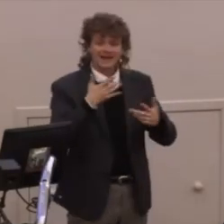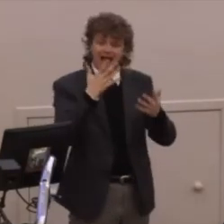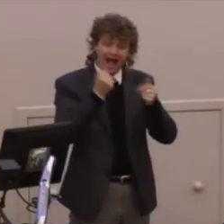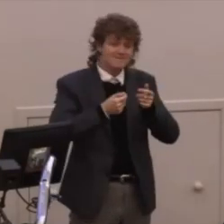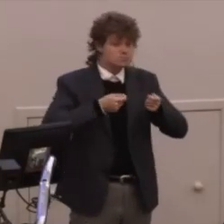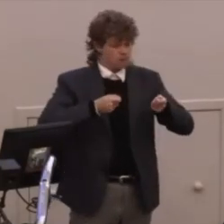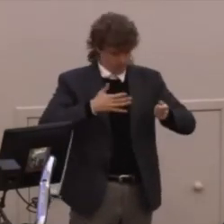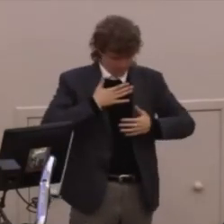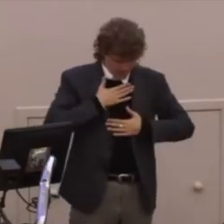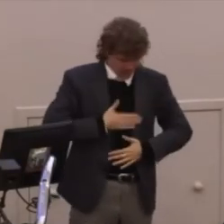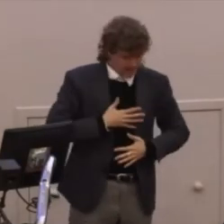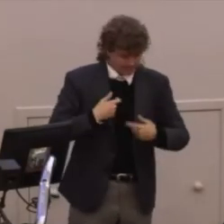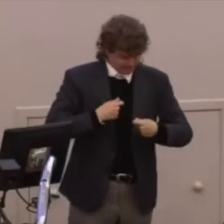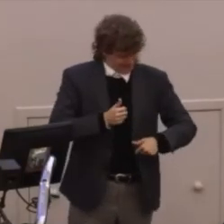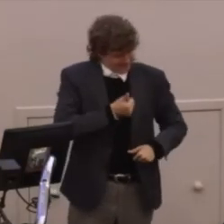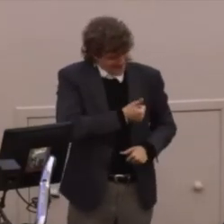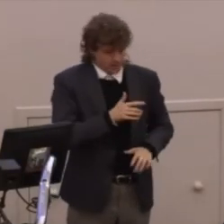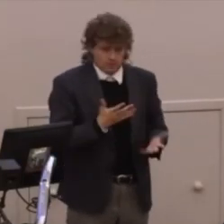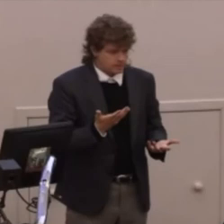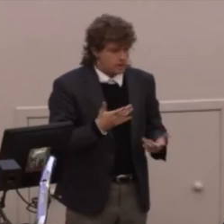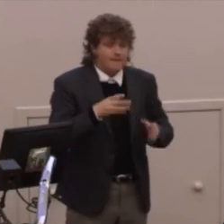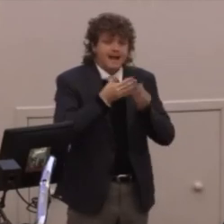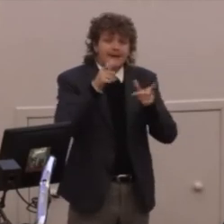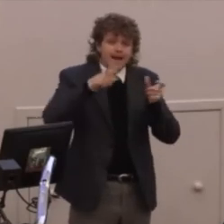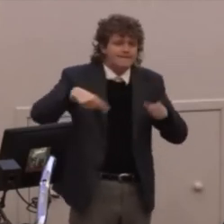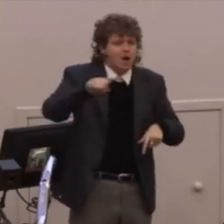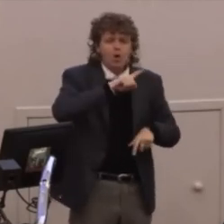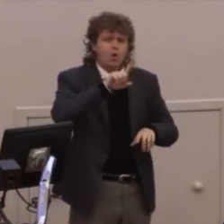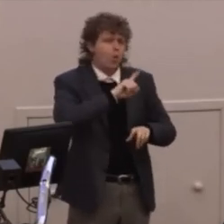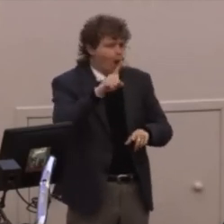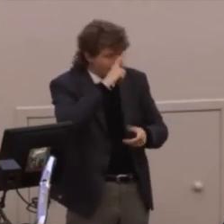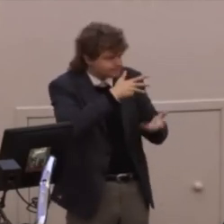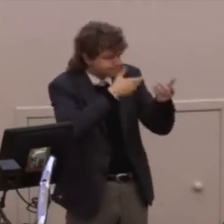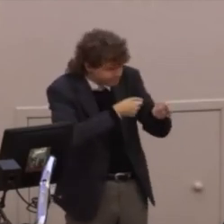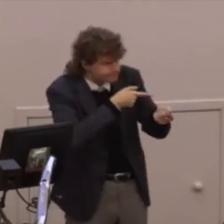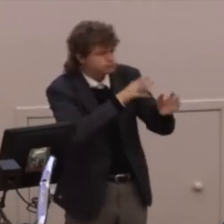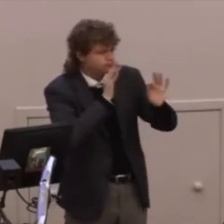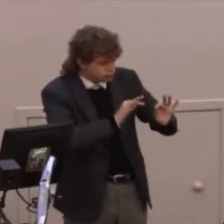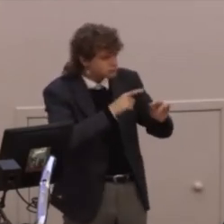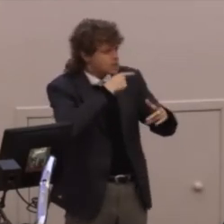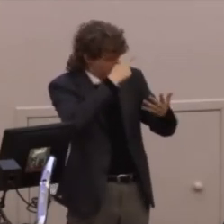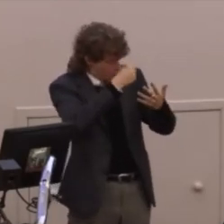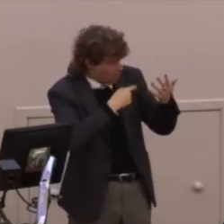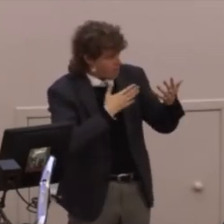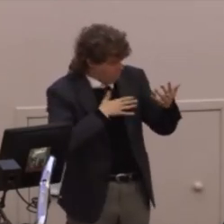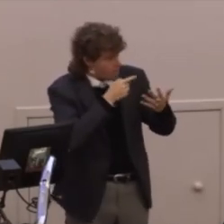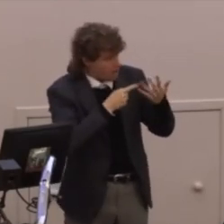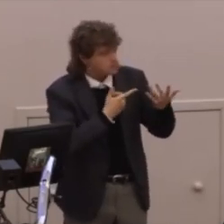over her own body. People misleading her and telling her lies. People not believing her.